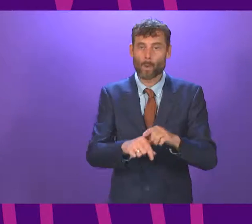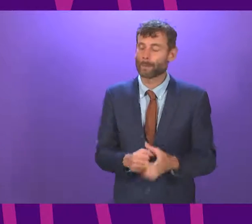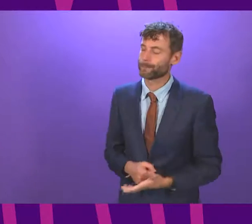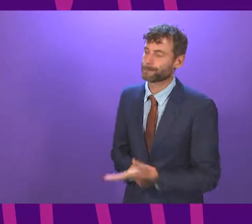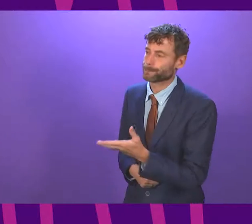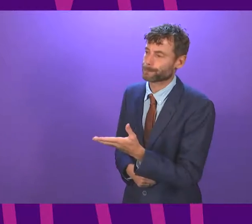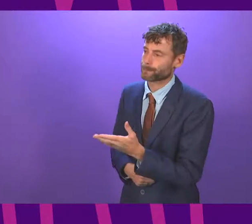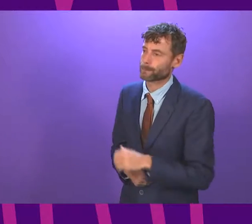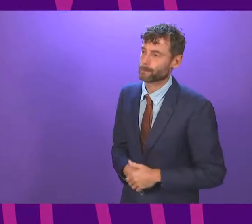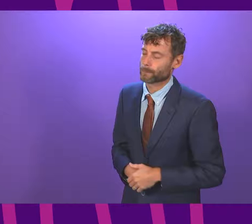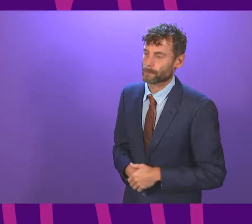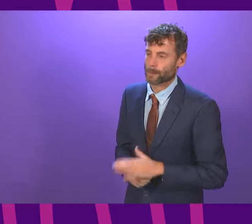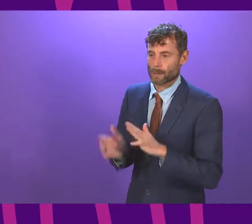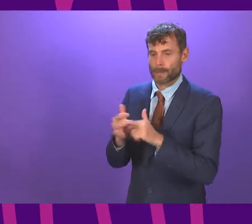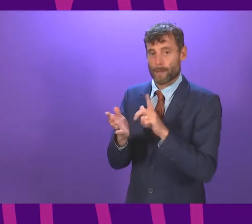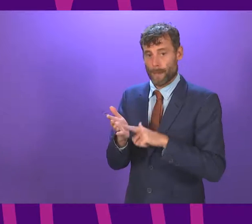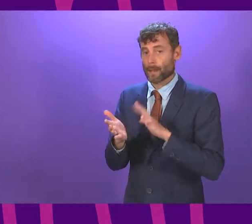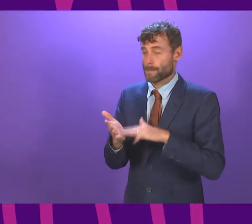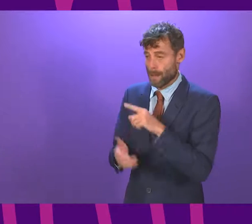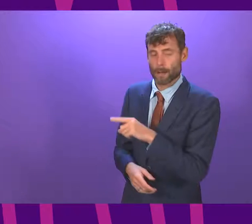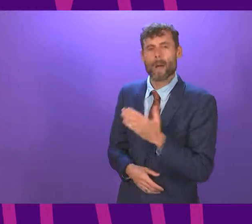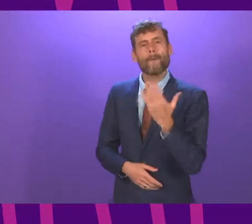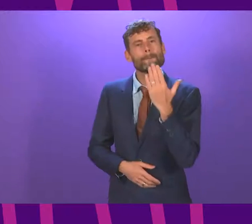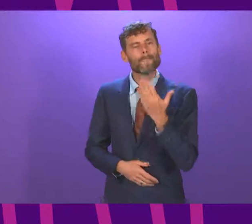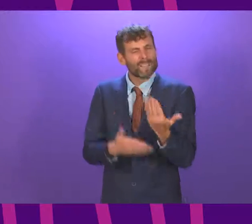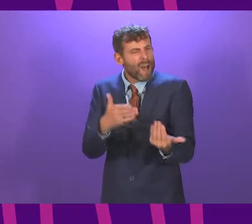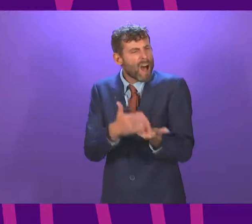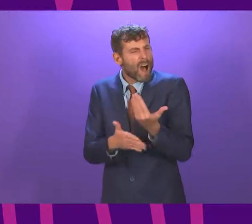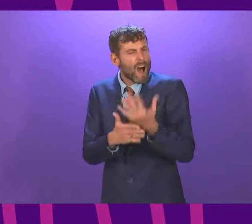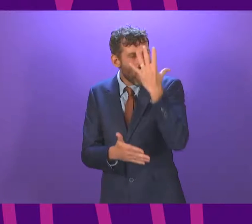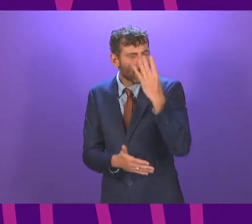Can the minister provide an urgent update on what tangible action has been taken over the summer